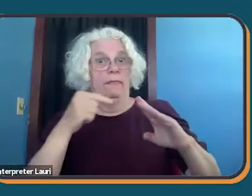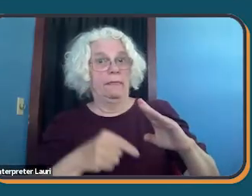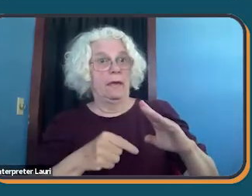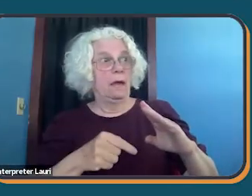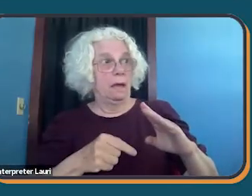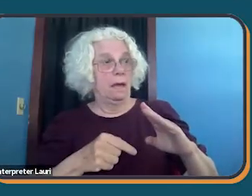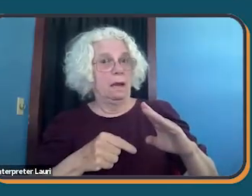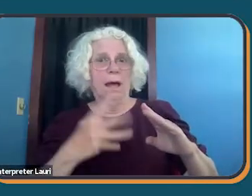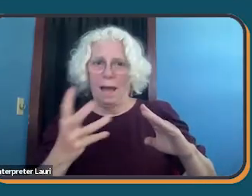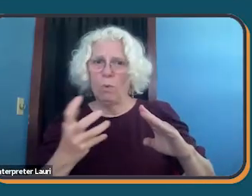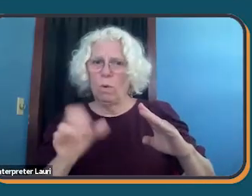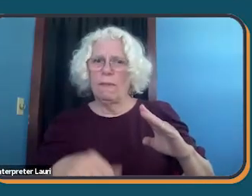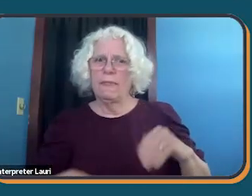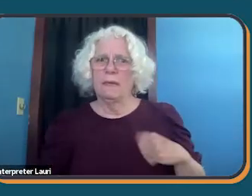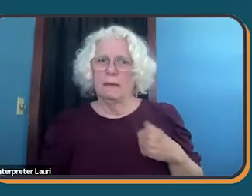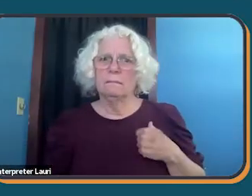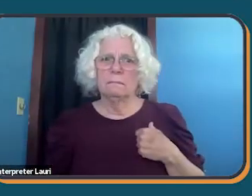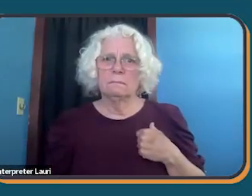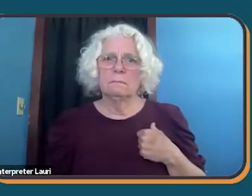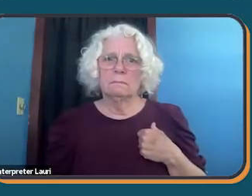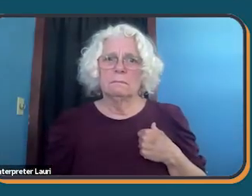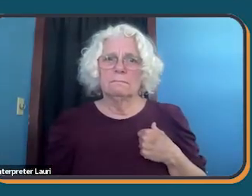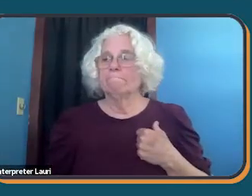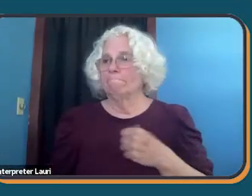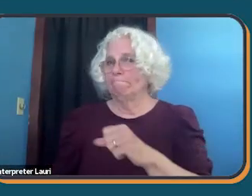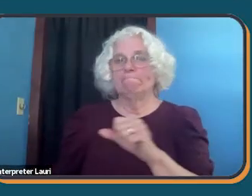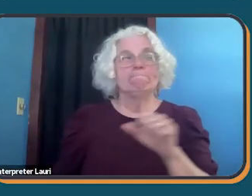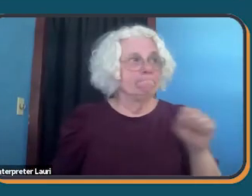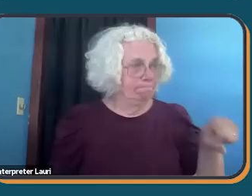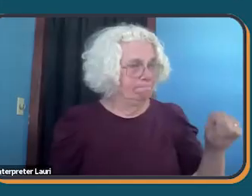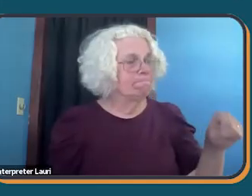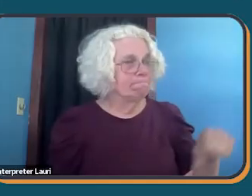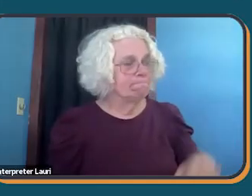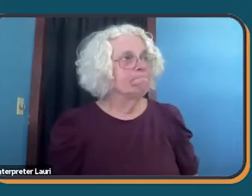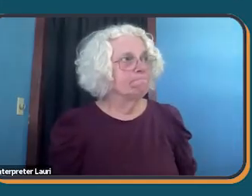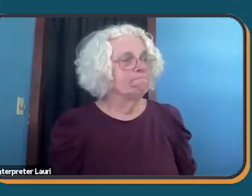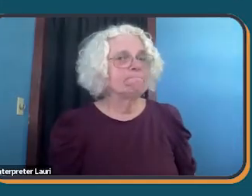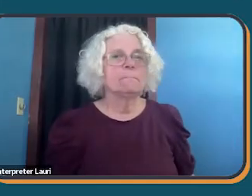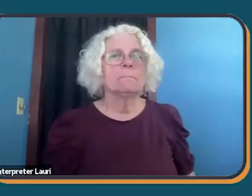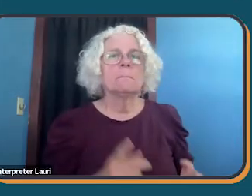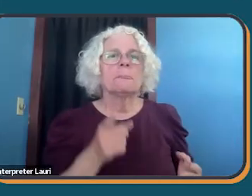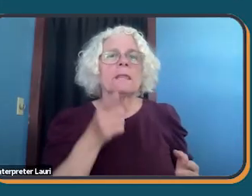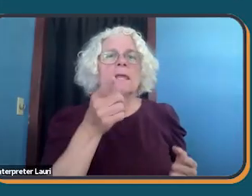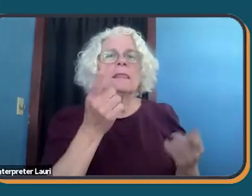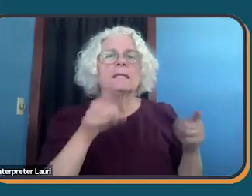it to be prevented. Brooke Cruz: Right.